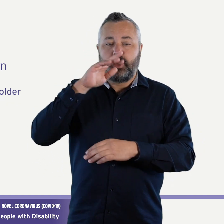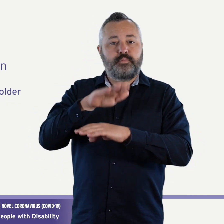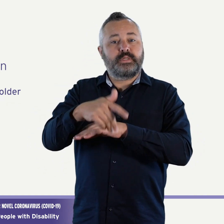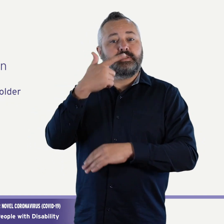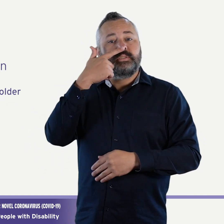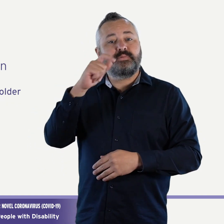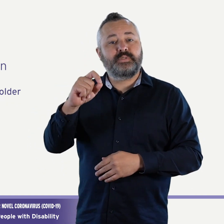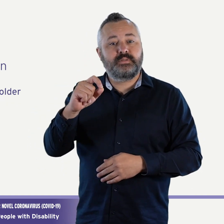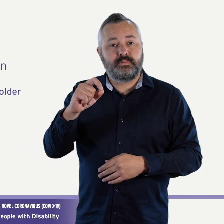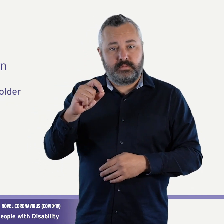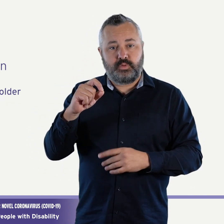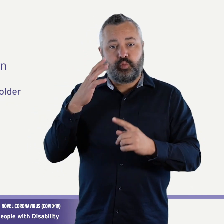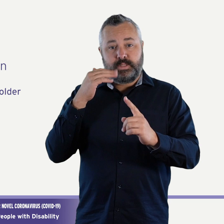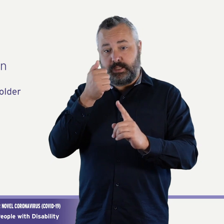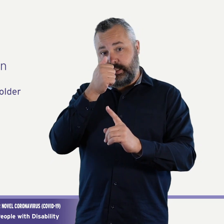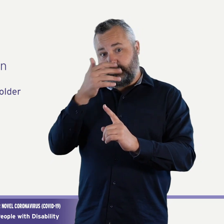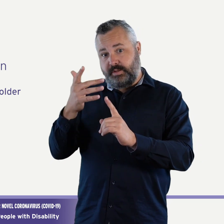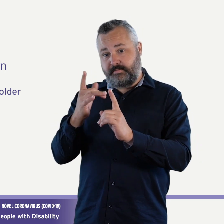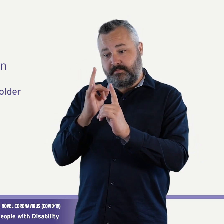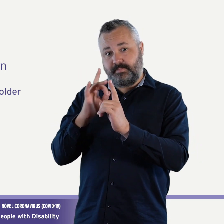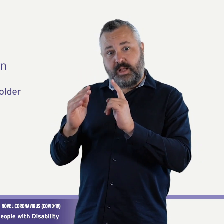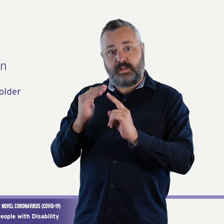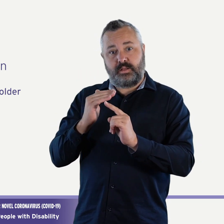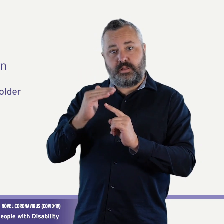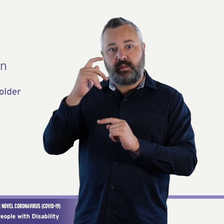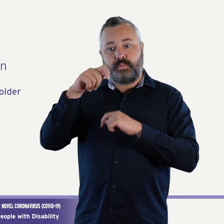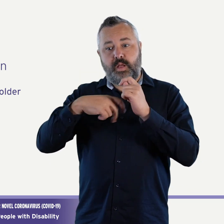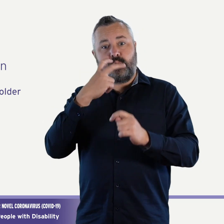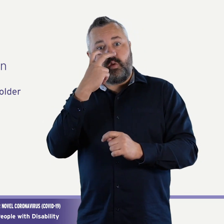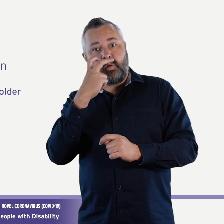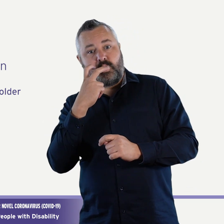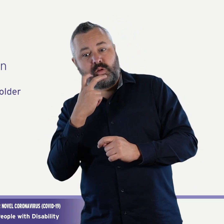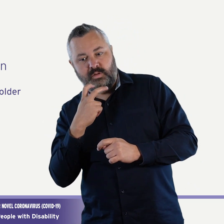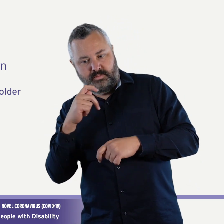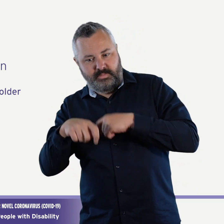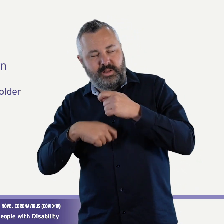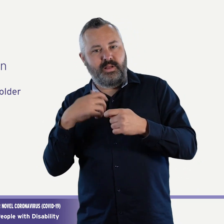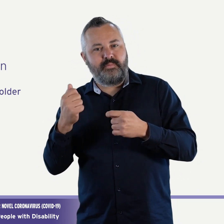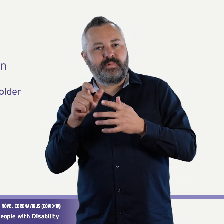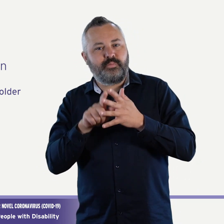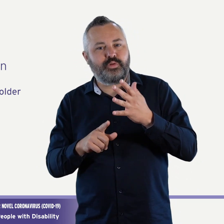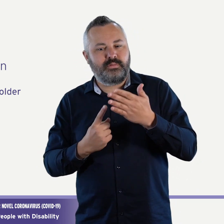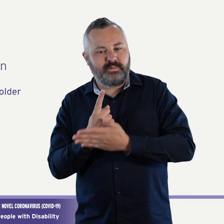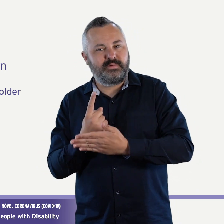People aged 70 years and older. The likelihood of living with disability increases with age,